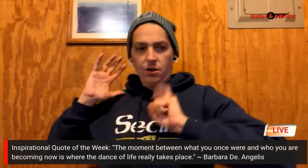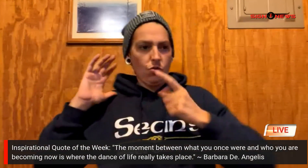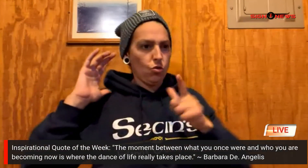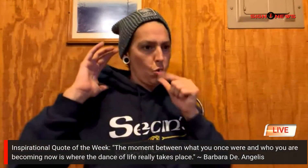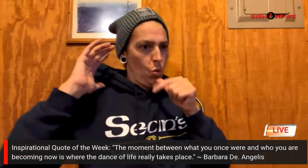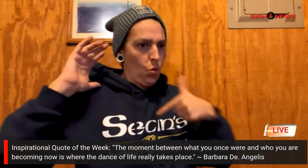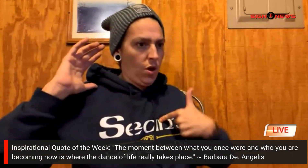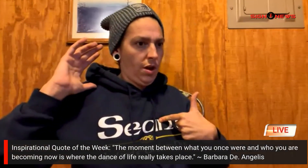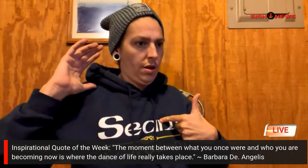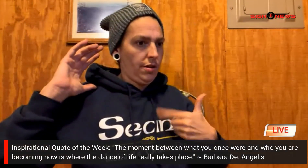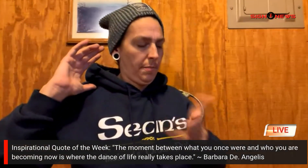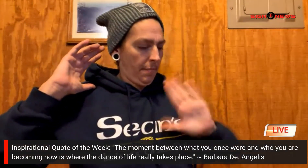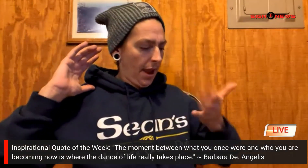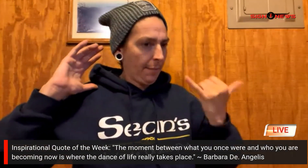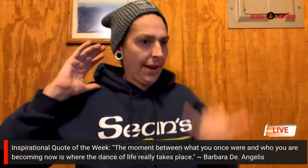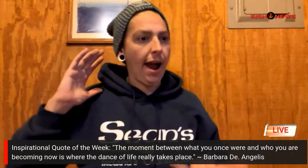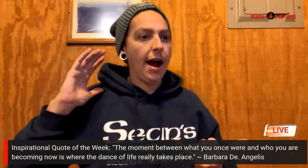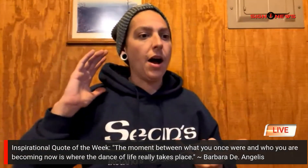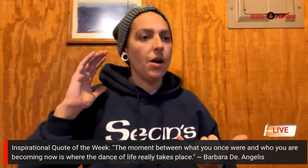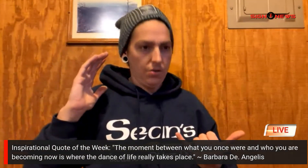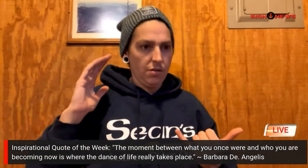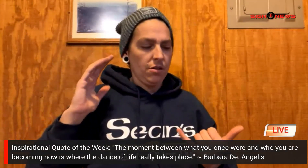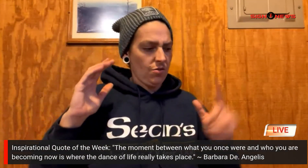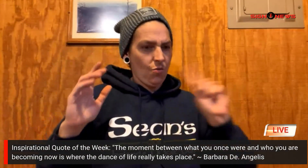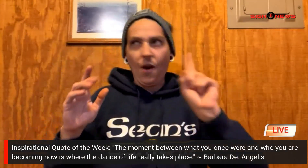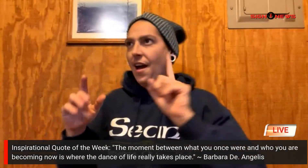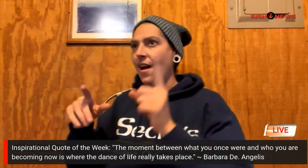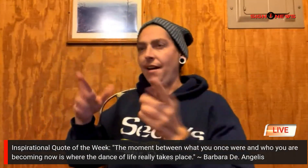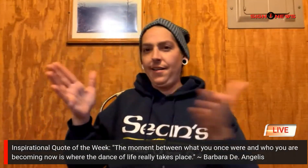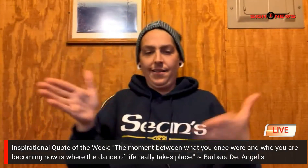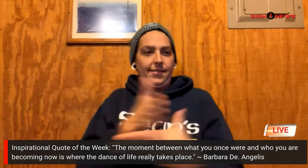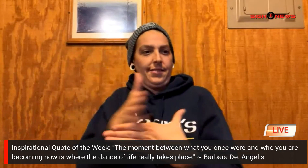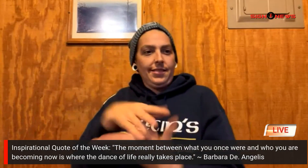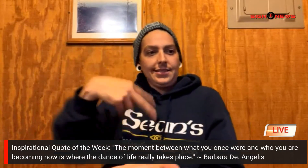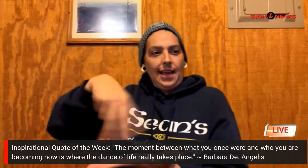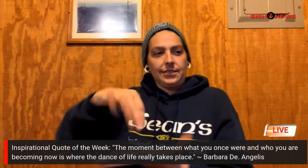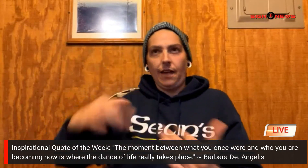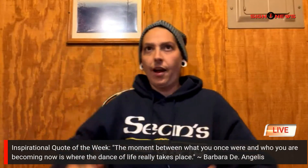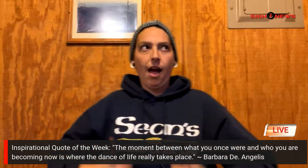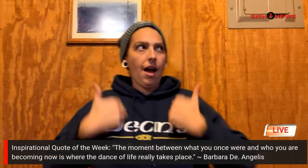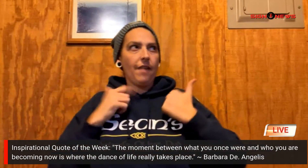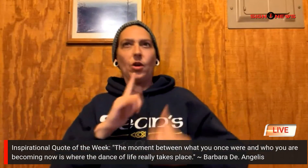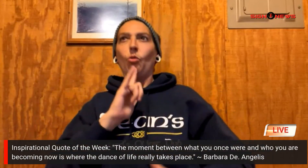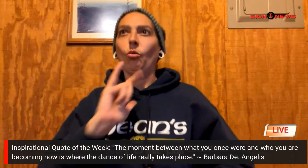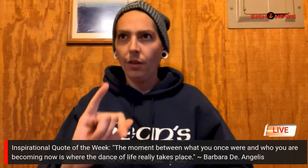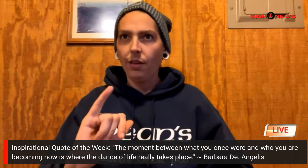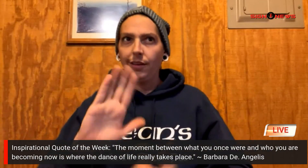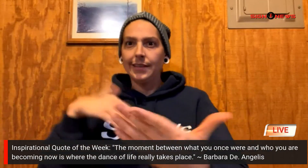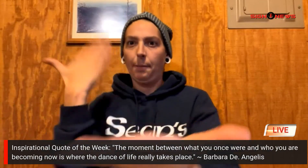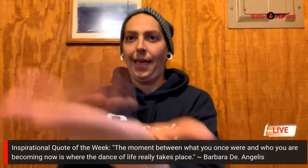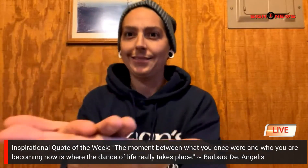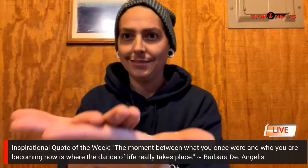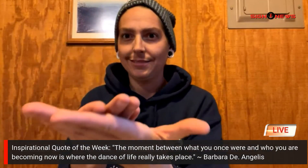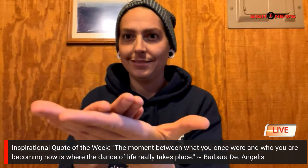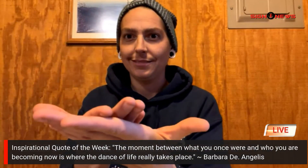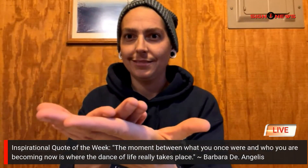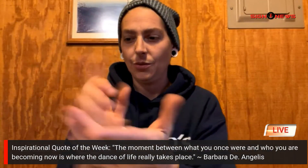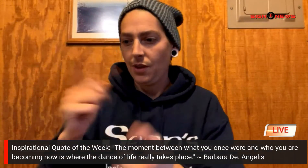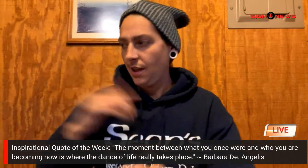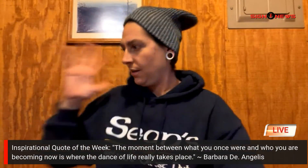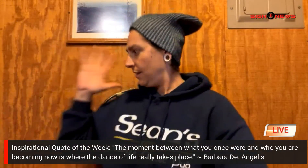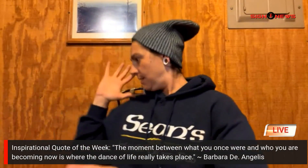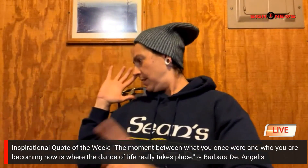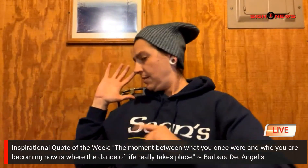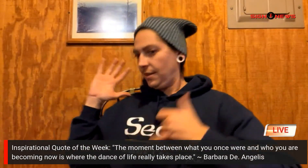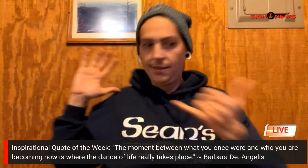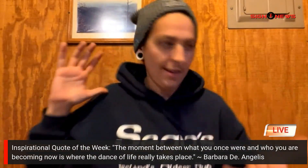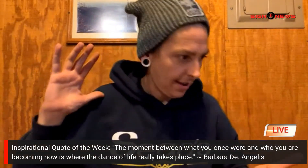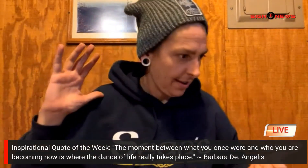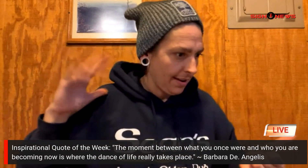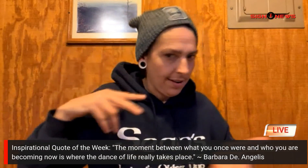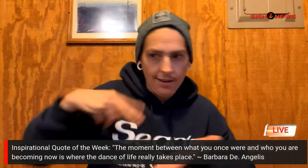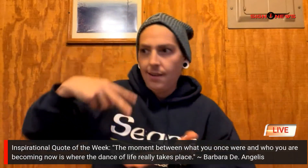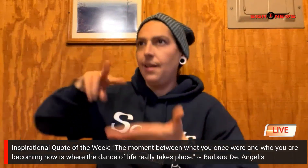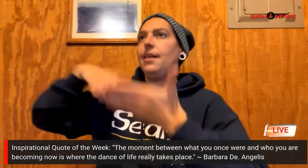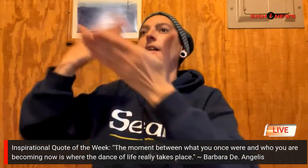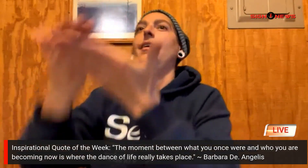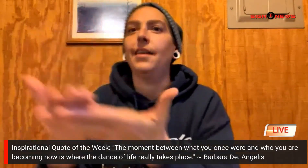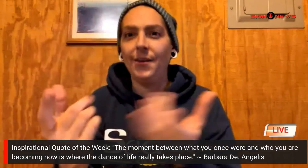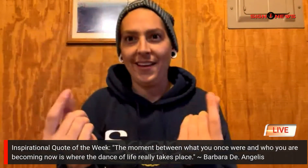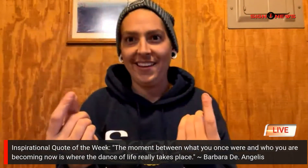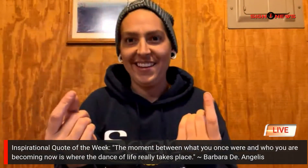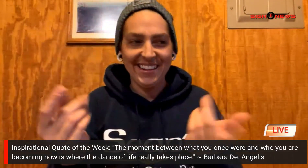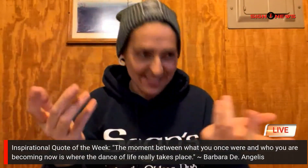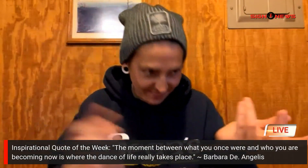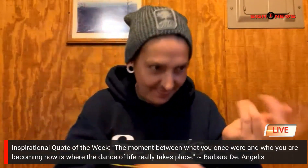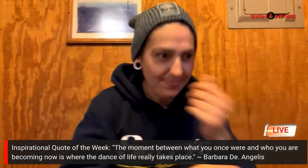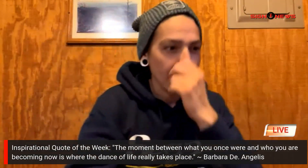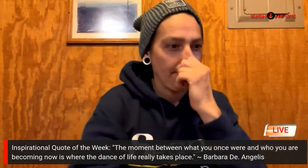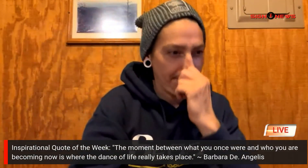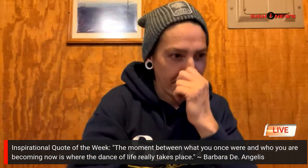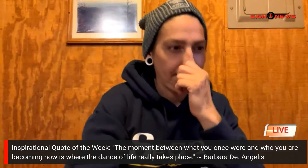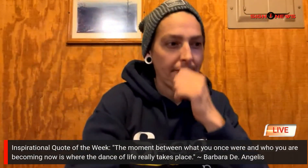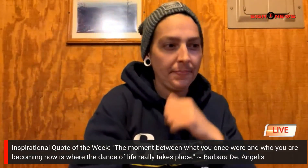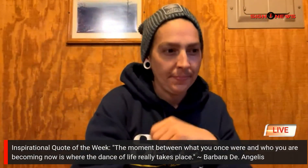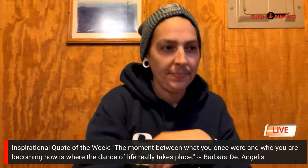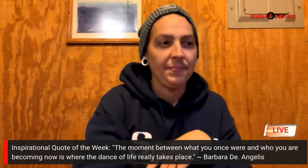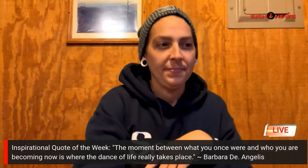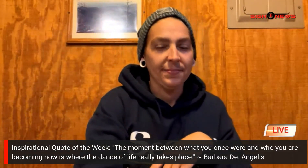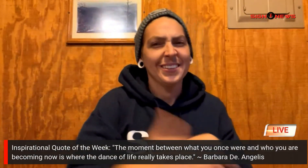and who you are becoming now is where the dance of life really takes place